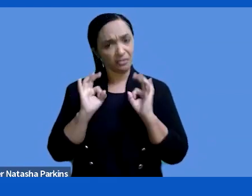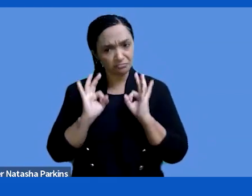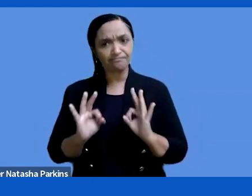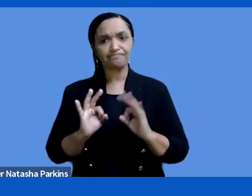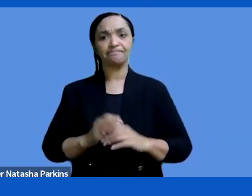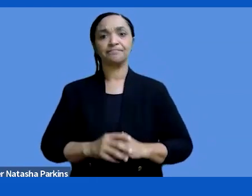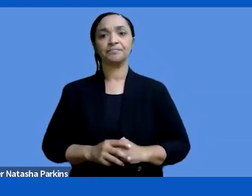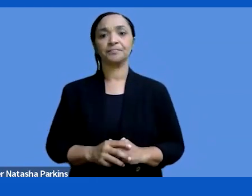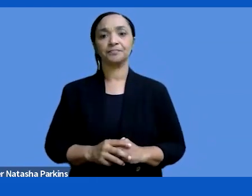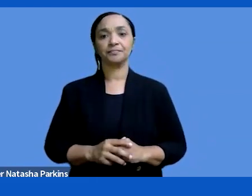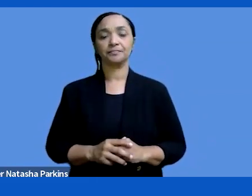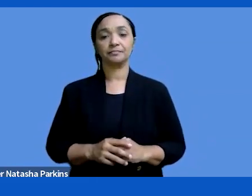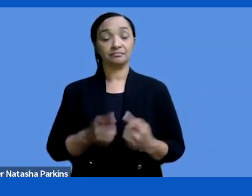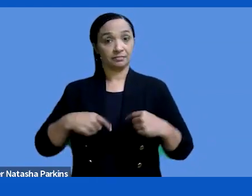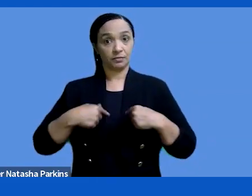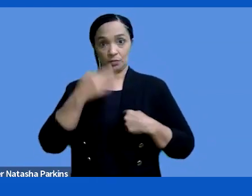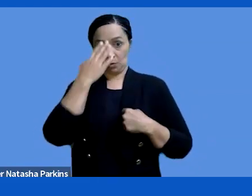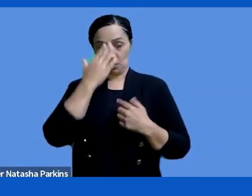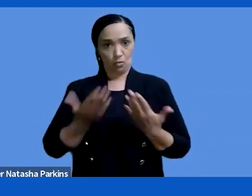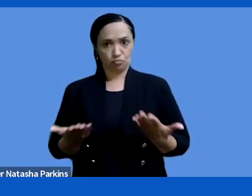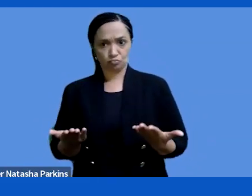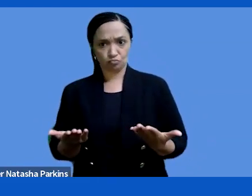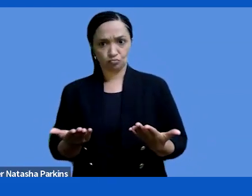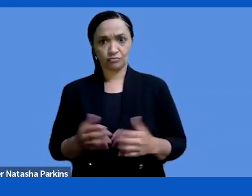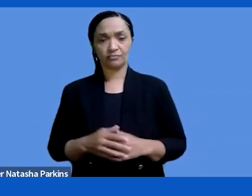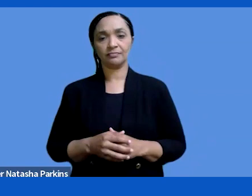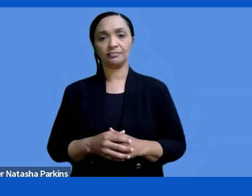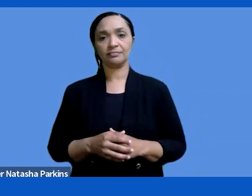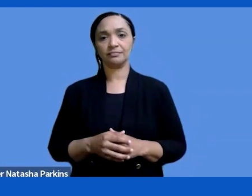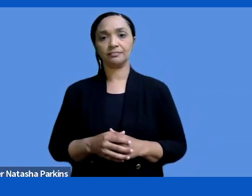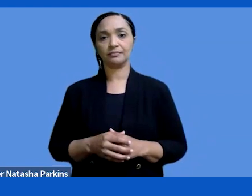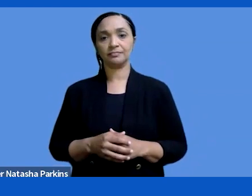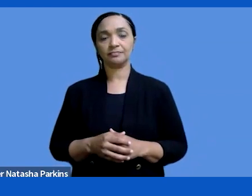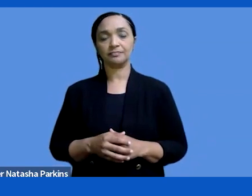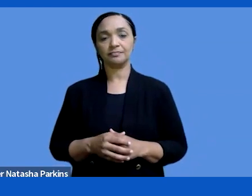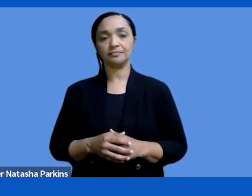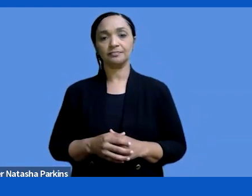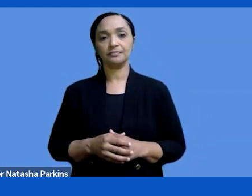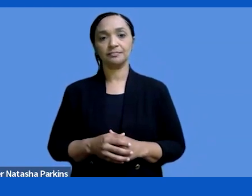How do we know. From the Member States monitoring reports, I'm talking to you,